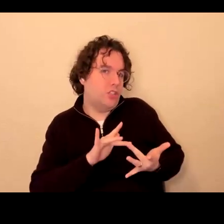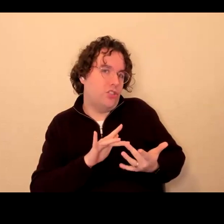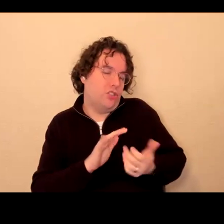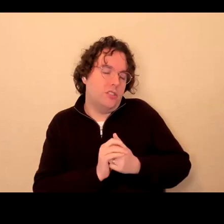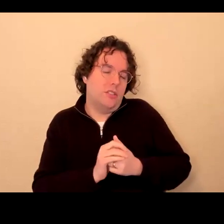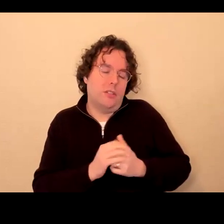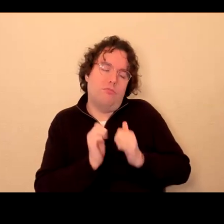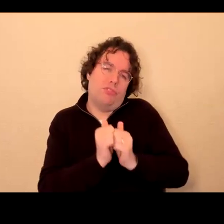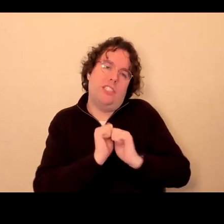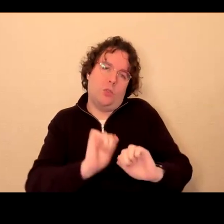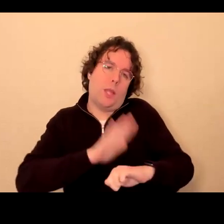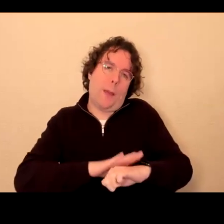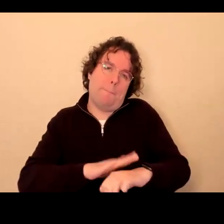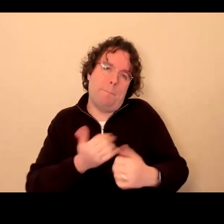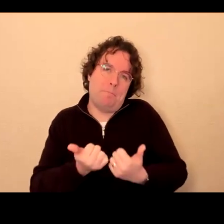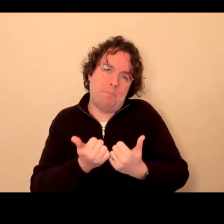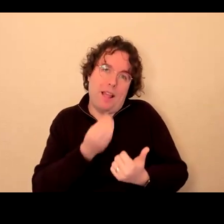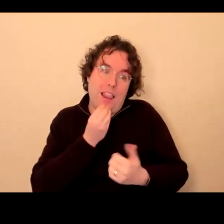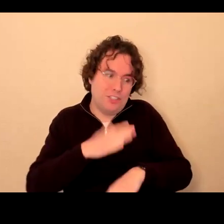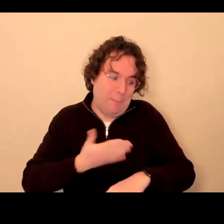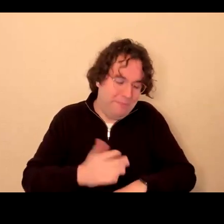time today and this lunchtime. So yeah, thank you so much.